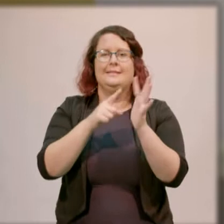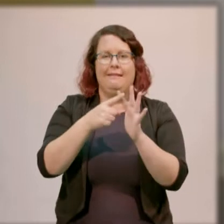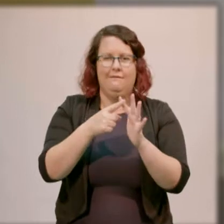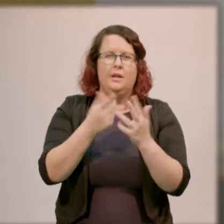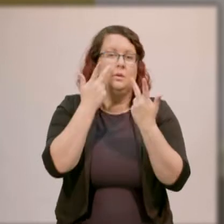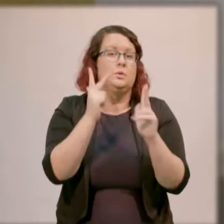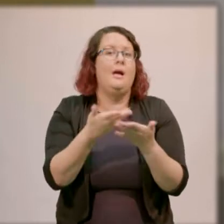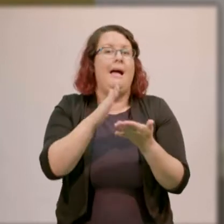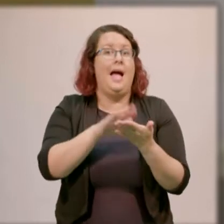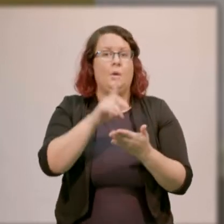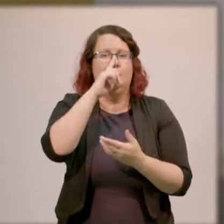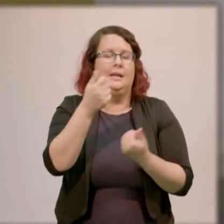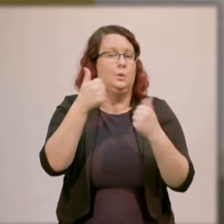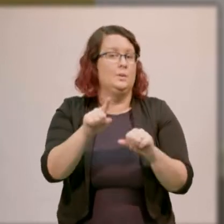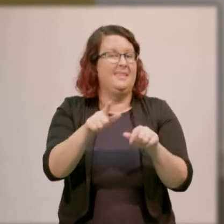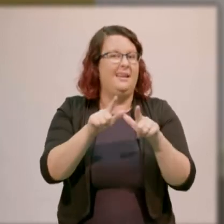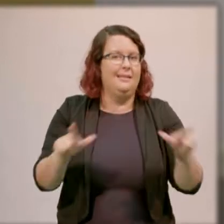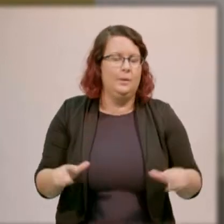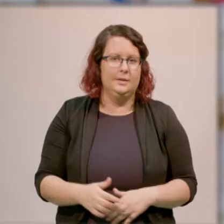of using evaluative language.